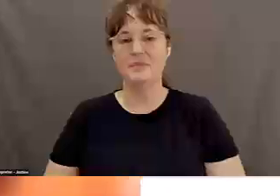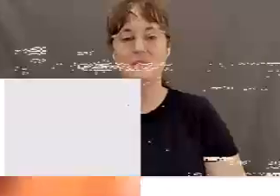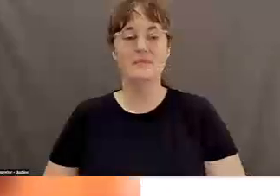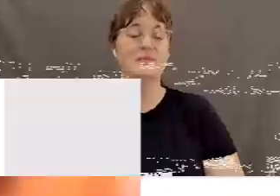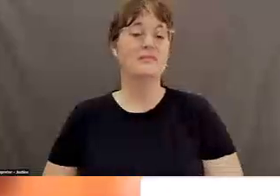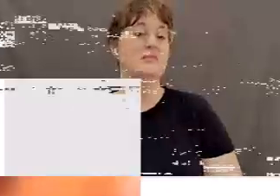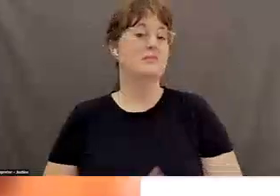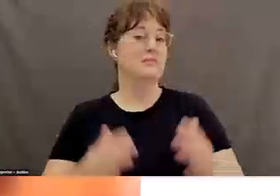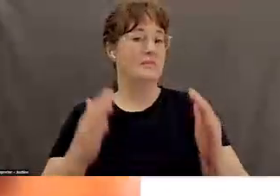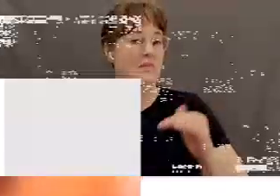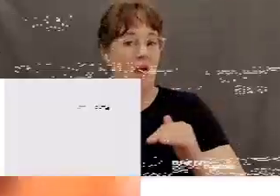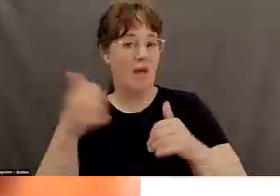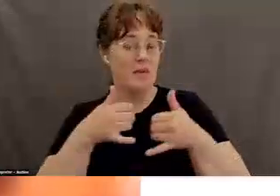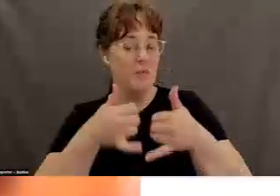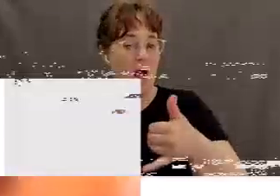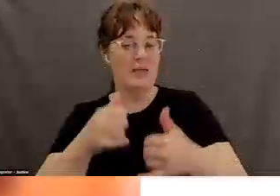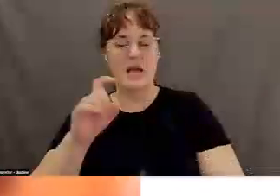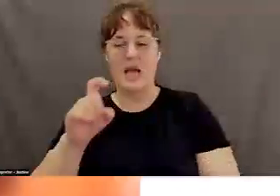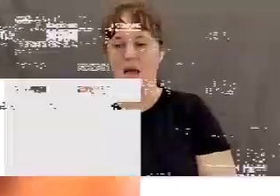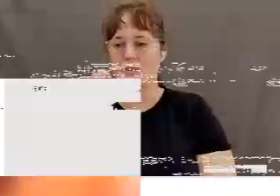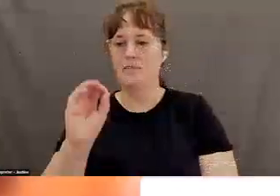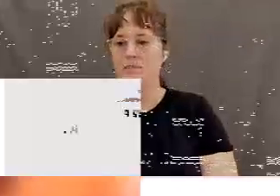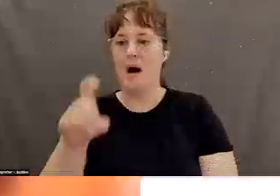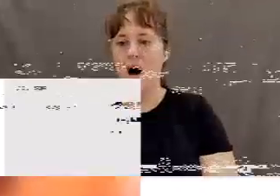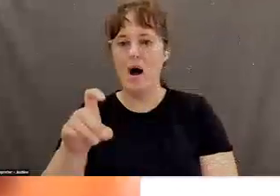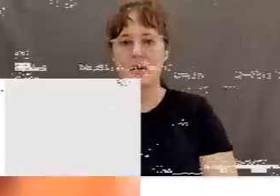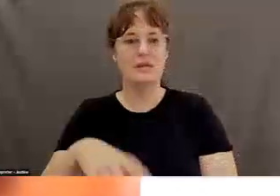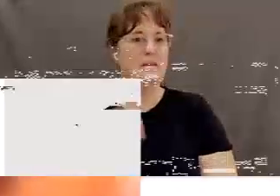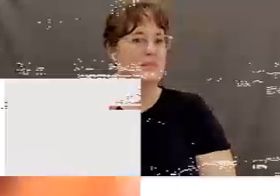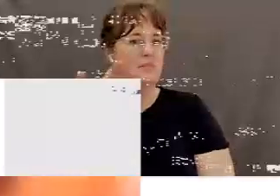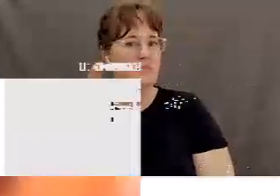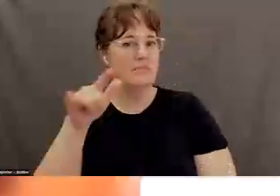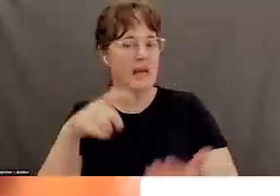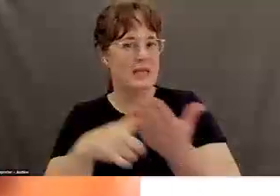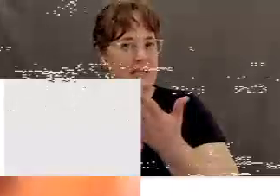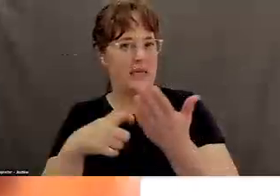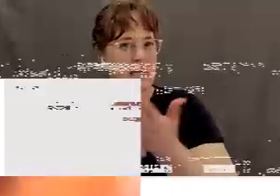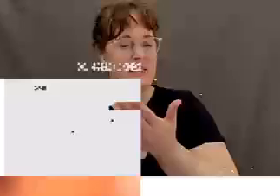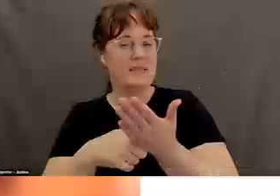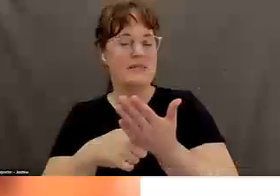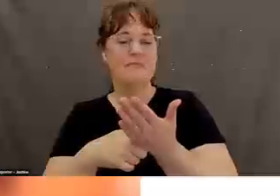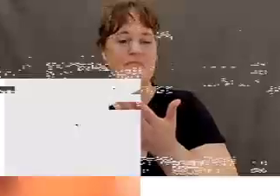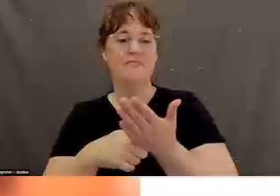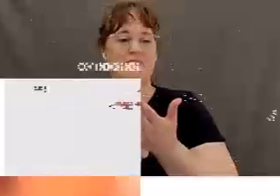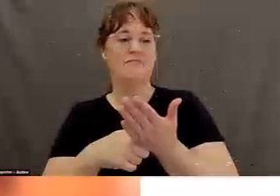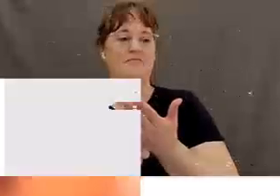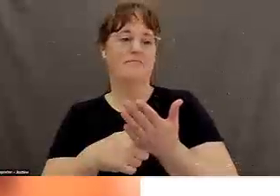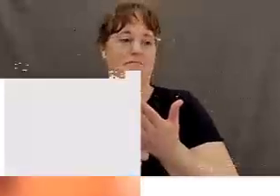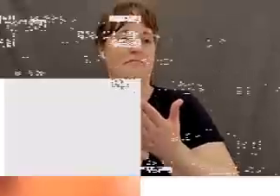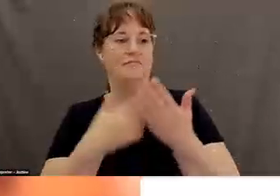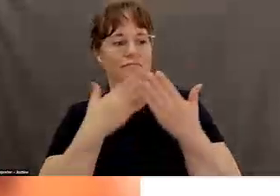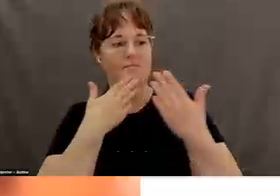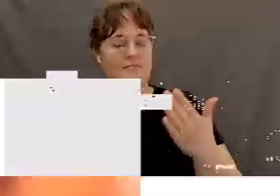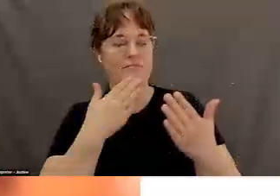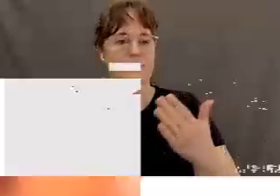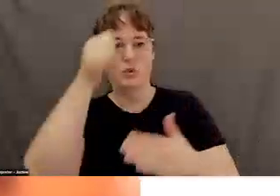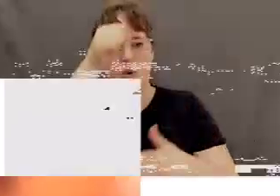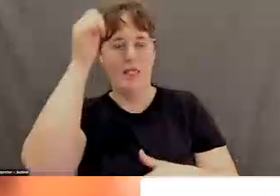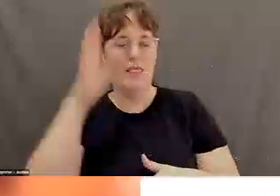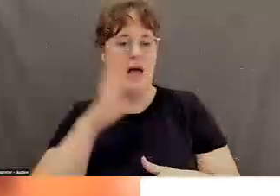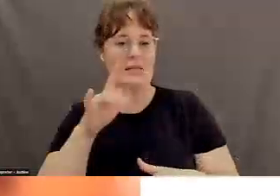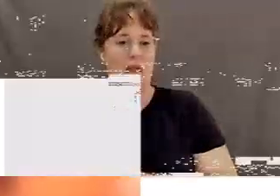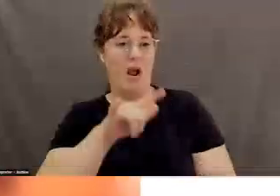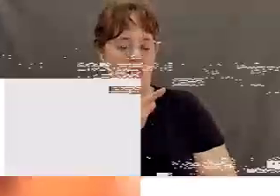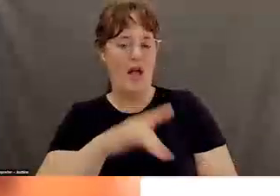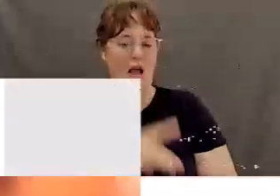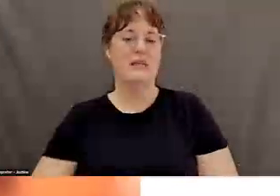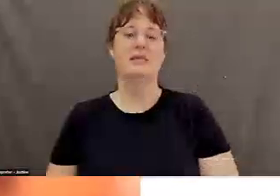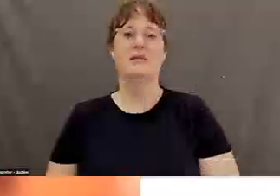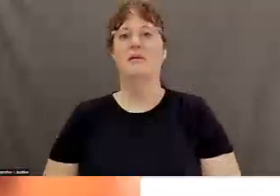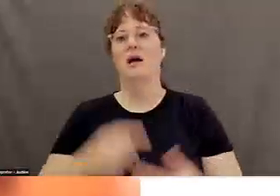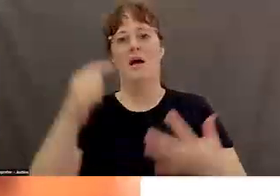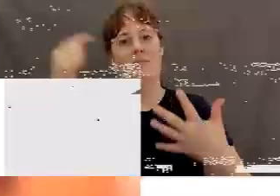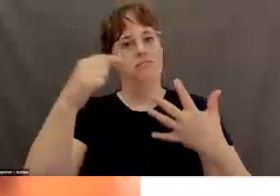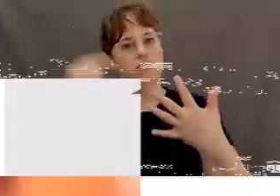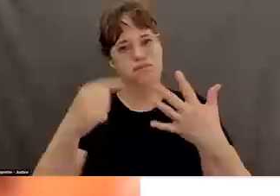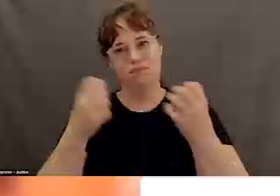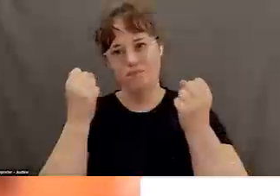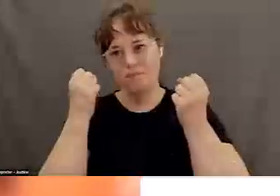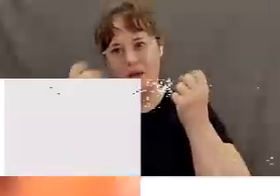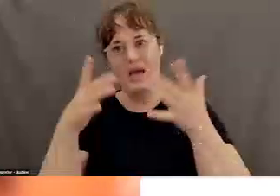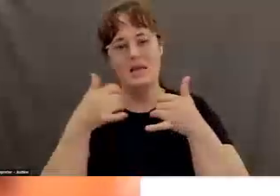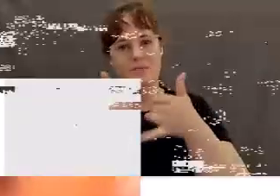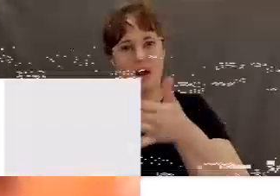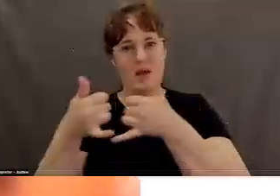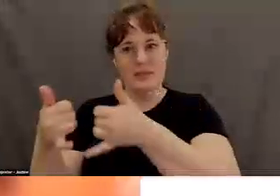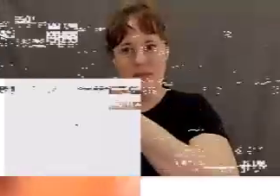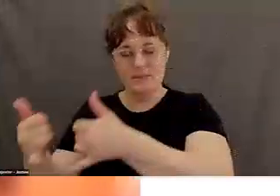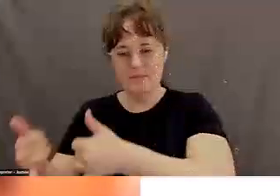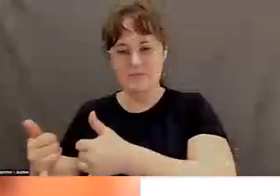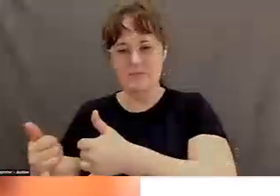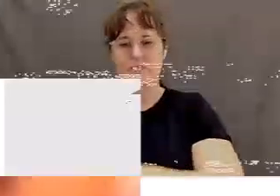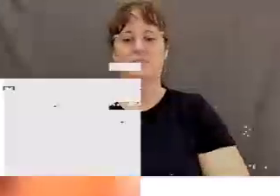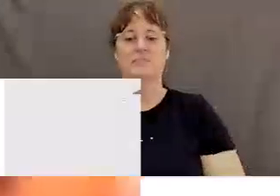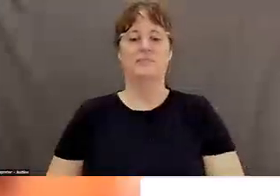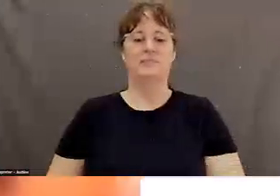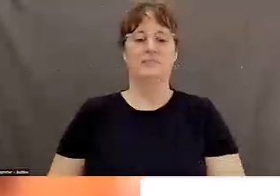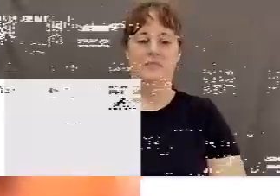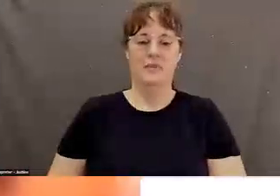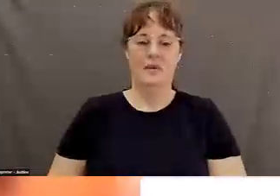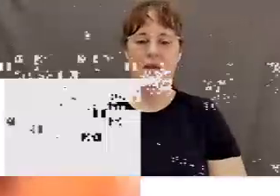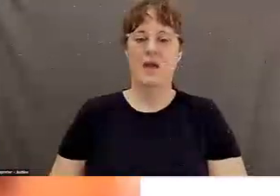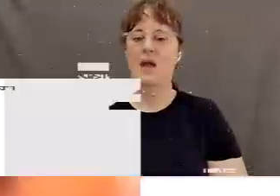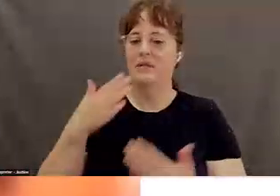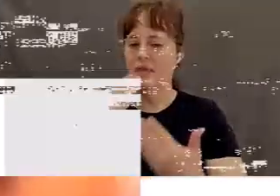Boardroom: plane tickets, courtesy of Alaska Airlines, and as they say, much, much more. So thank you to Alaska, to Microsoft, to the Mercer Island Chamber of Commerce that is leaning